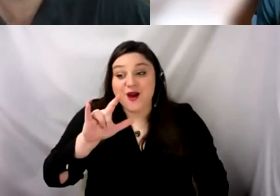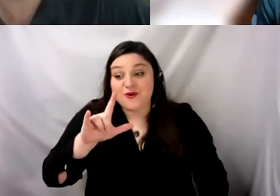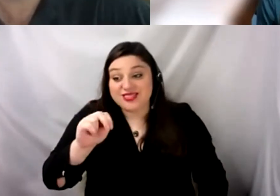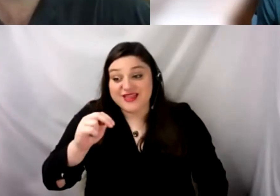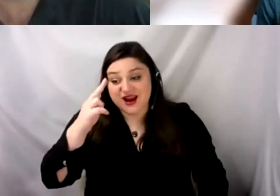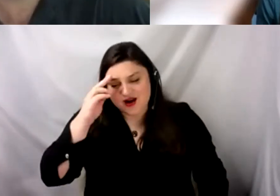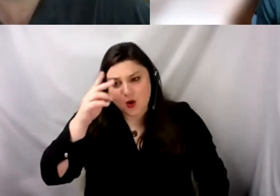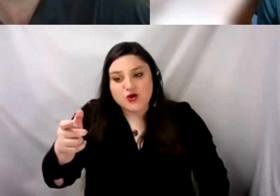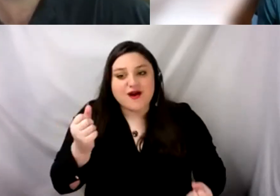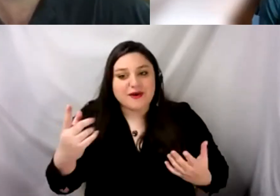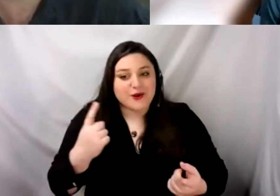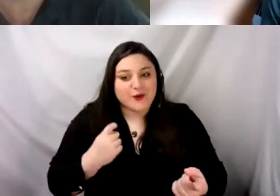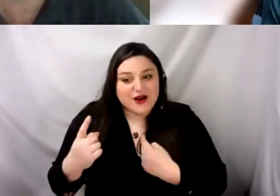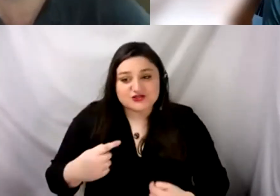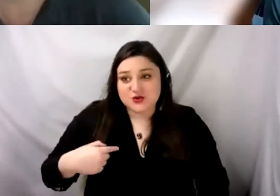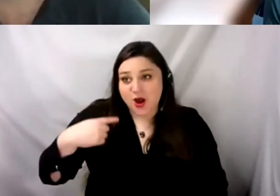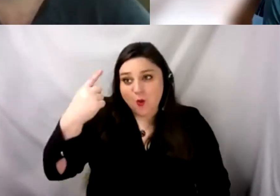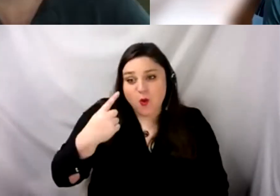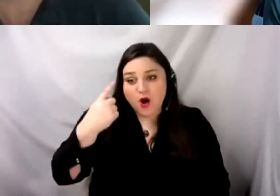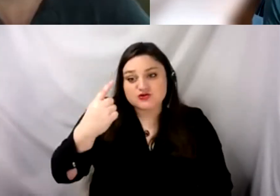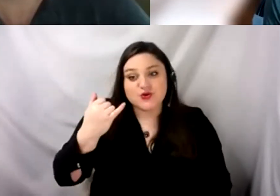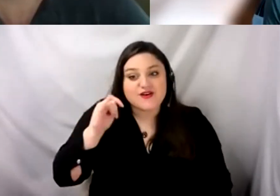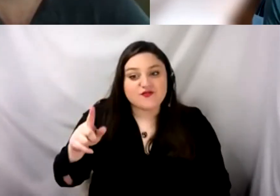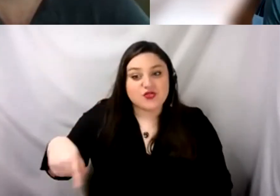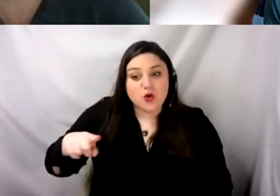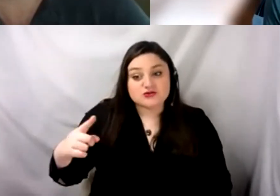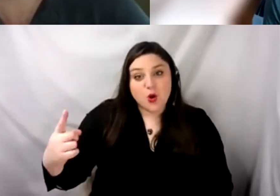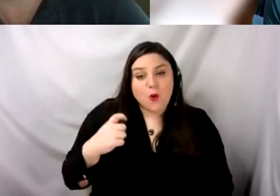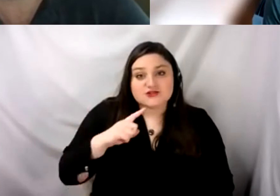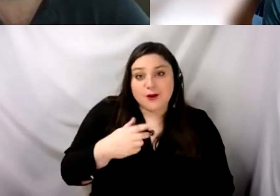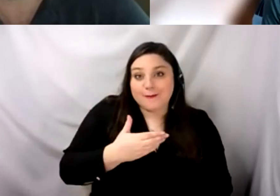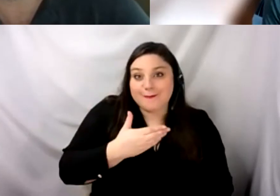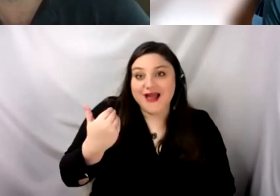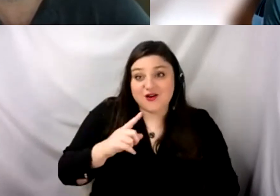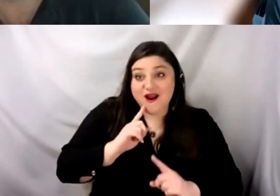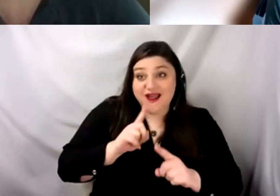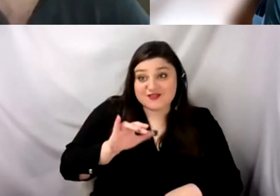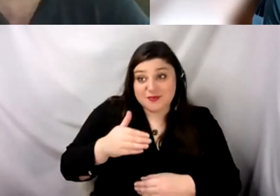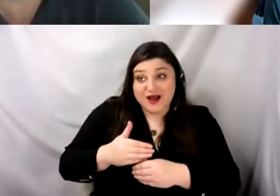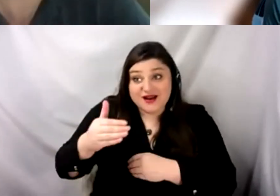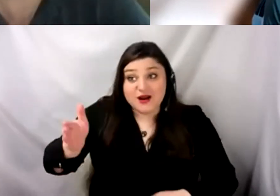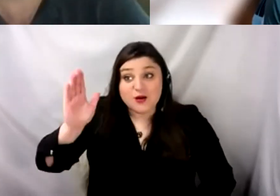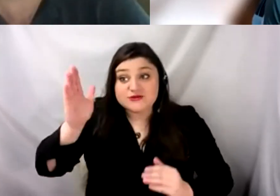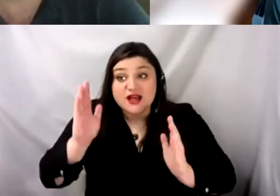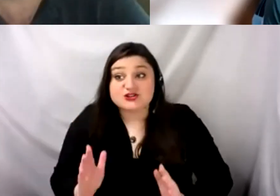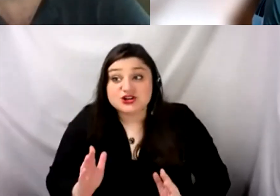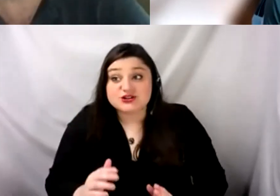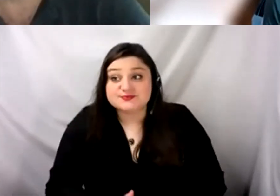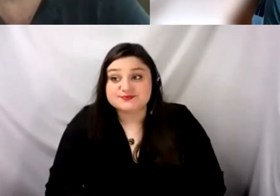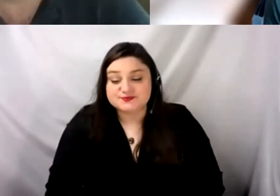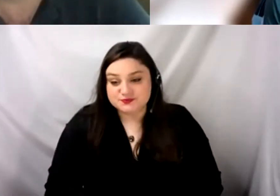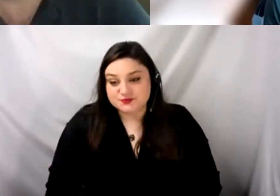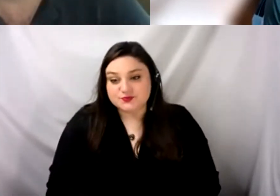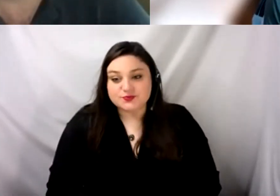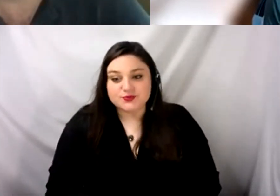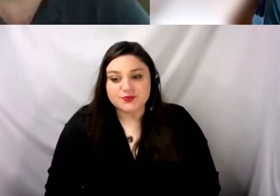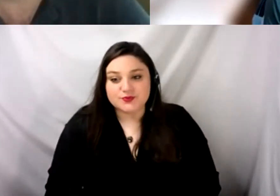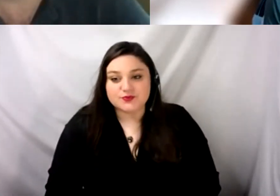I think those questions might be better answered by the next presenter.